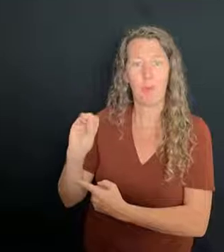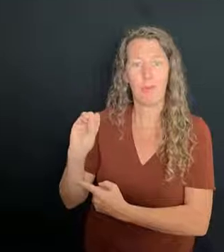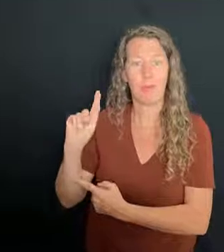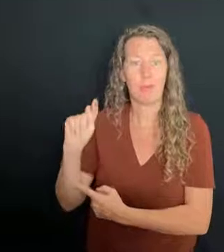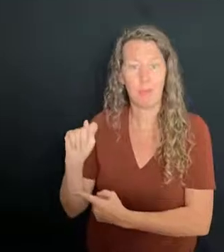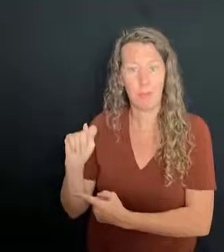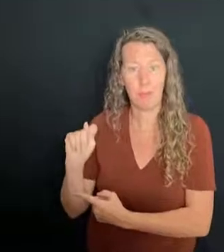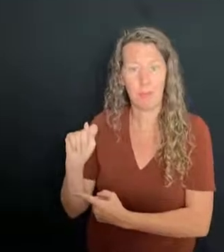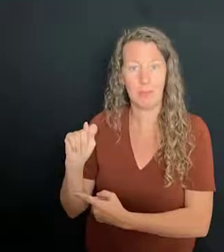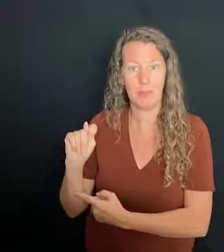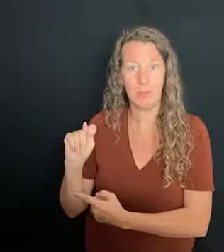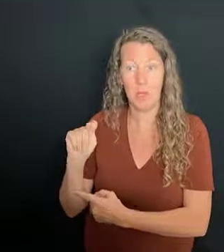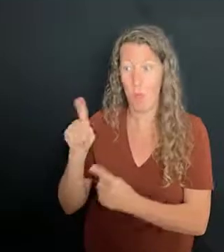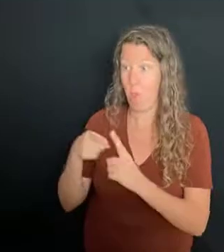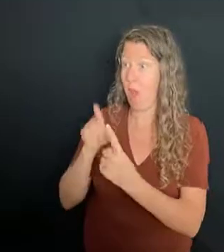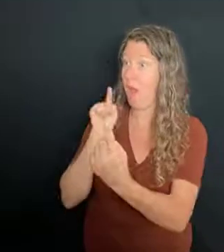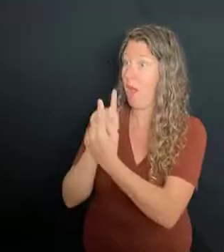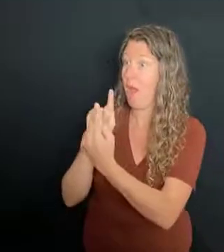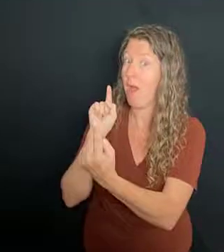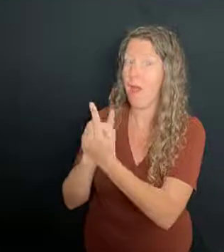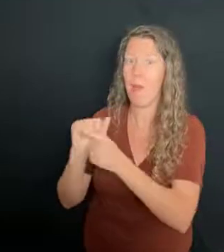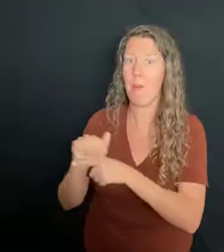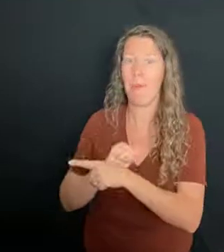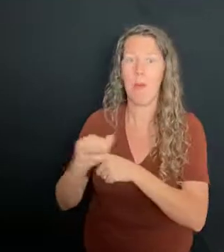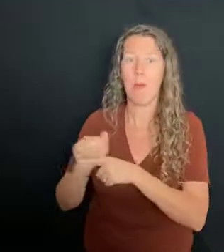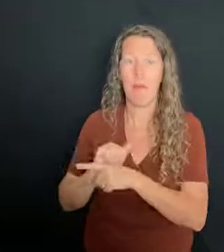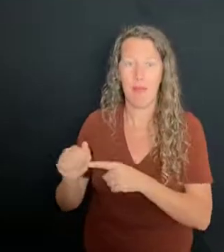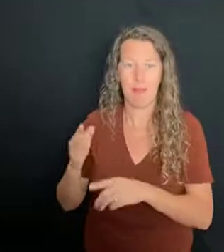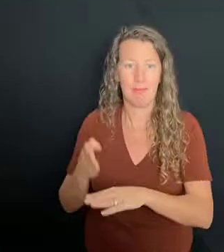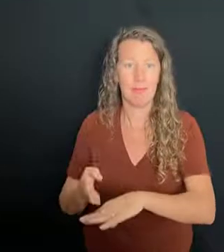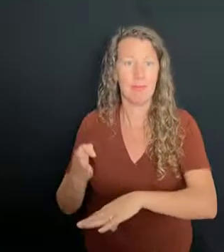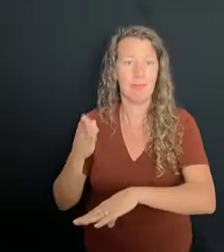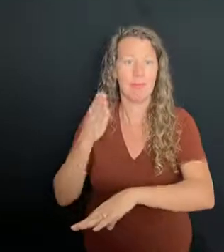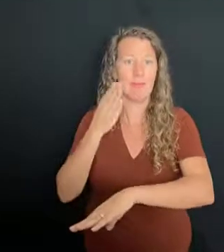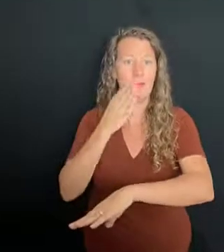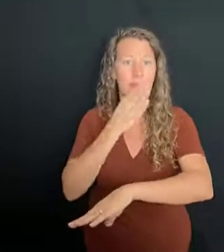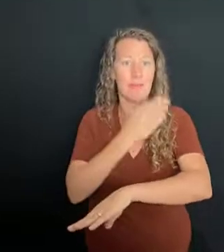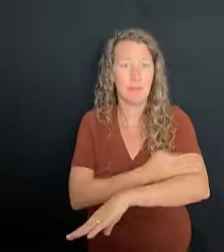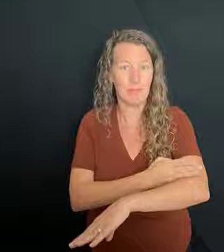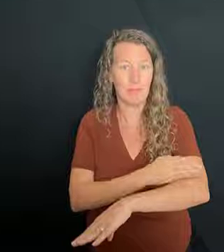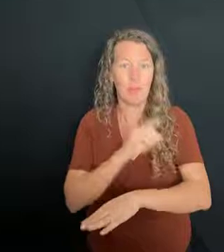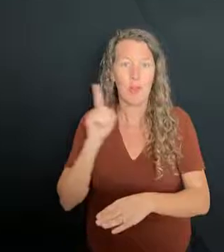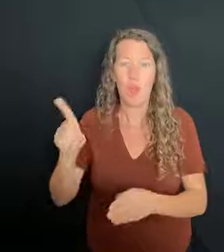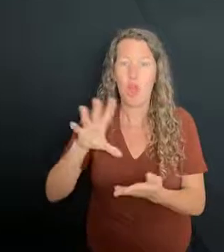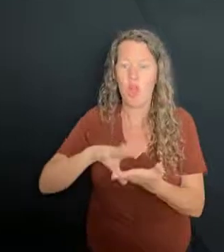This playtime taught her brain to know where her body was in relation to other things,